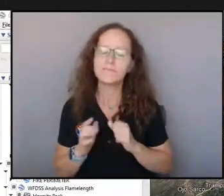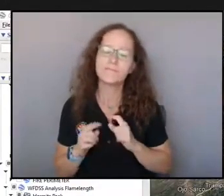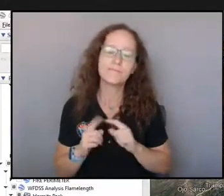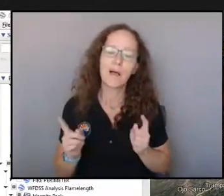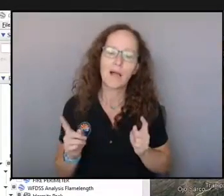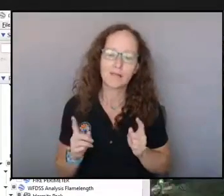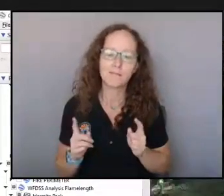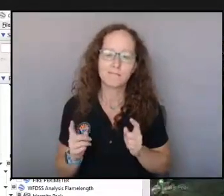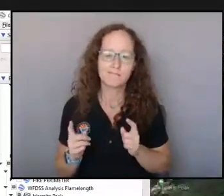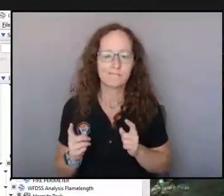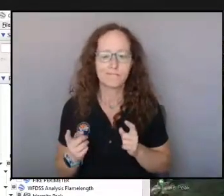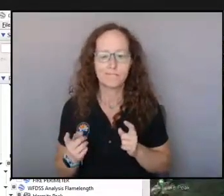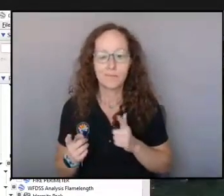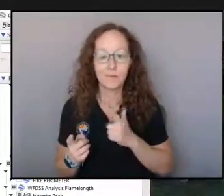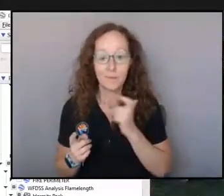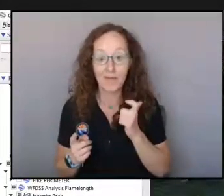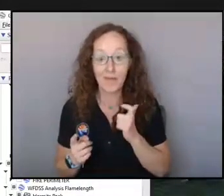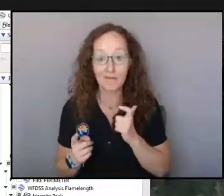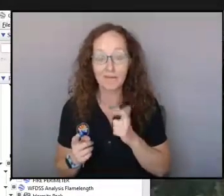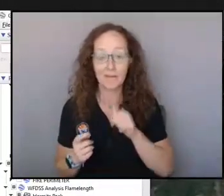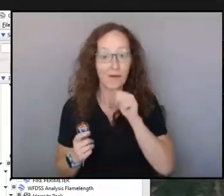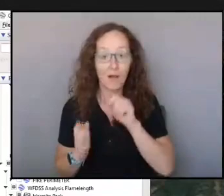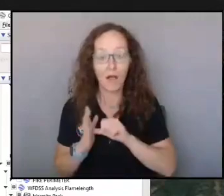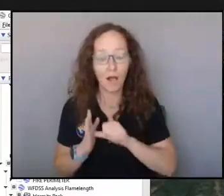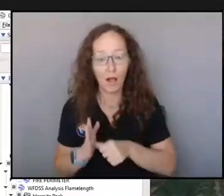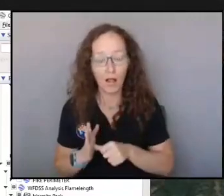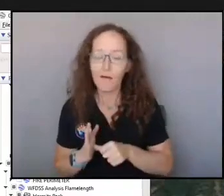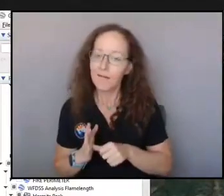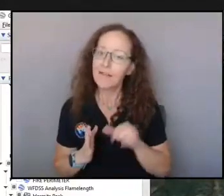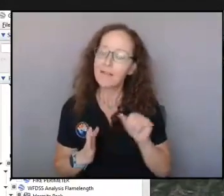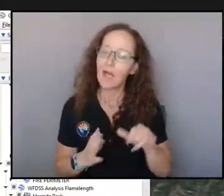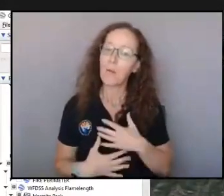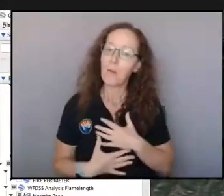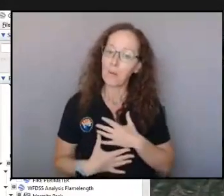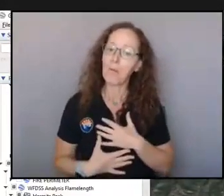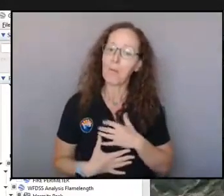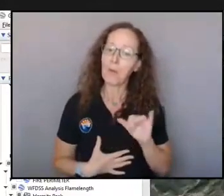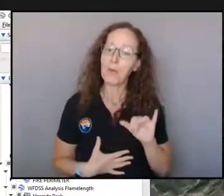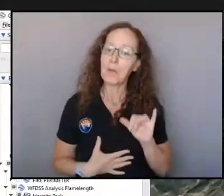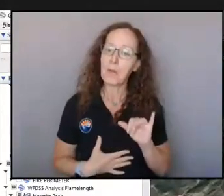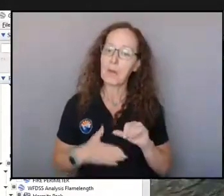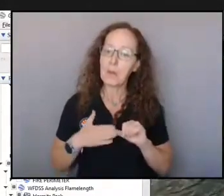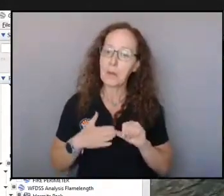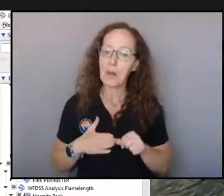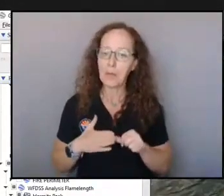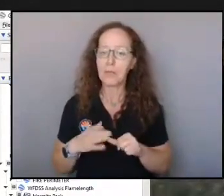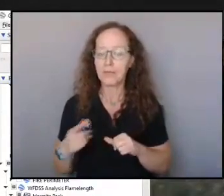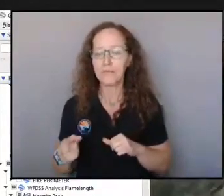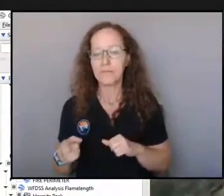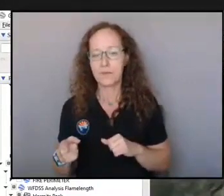YOU CAN SEE VERY LIMITED GROWTH. THIS IS A THREE-DAY RUN DOWN HERE AND IT REALLY DOESN'T